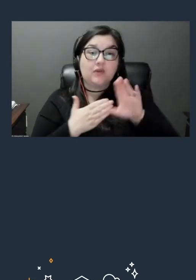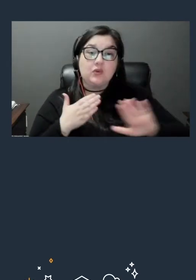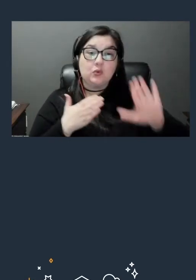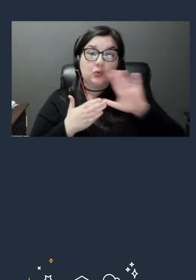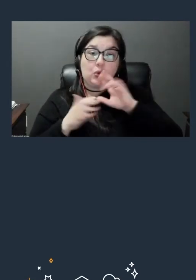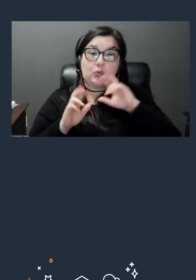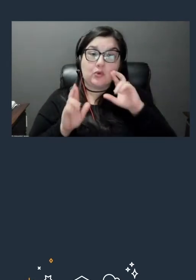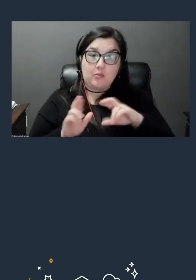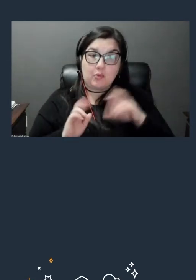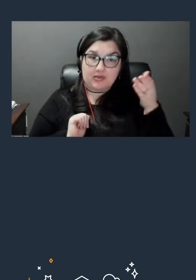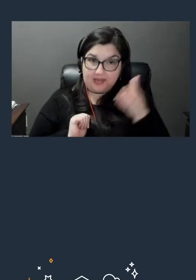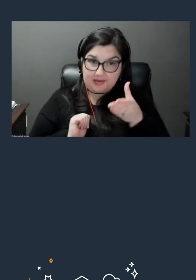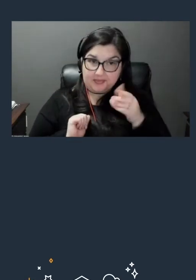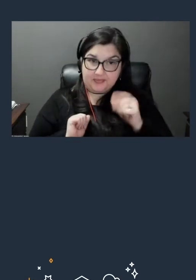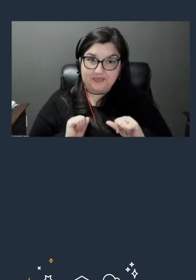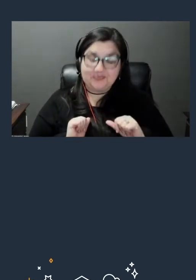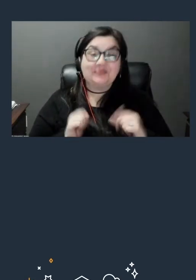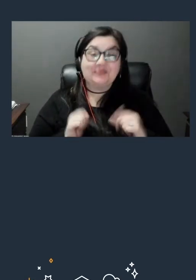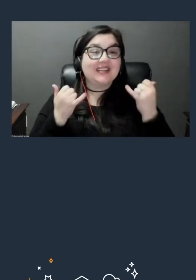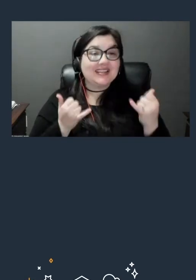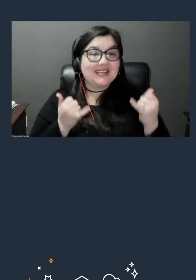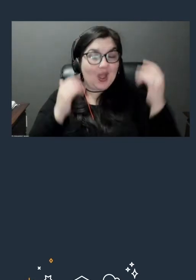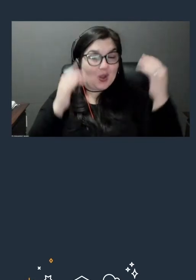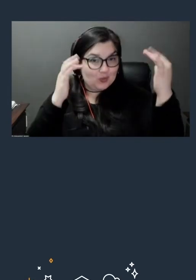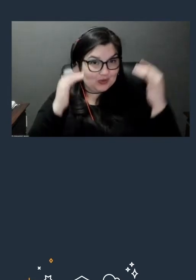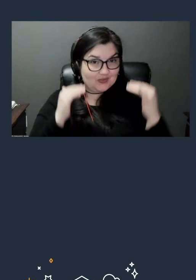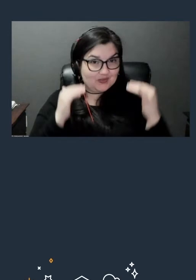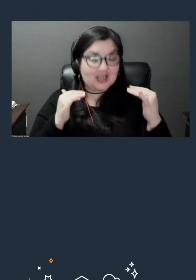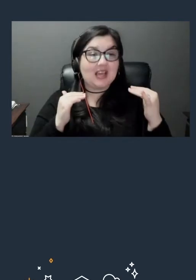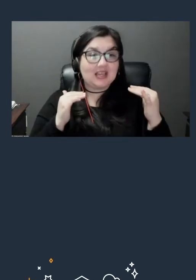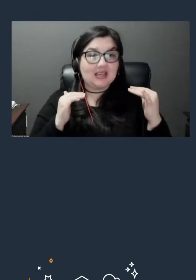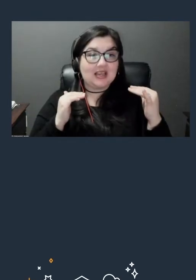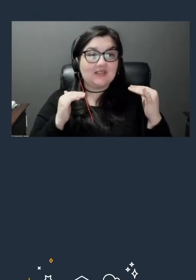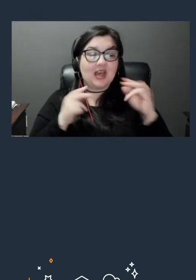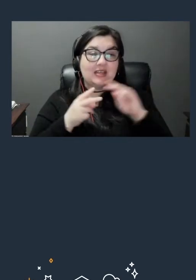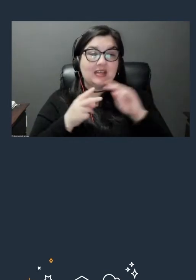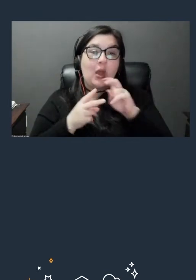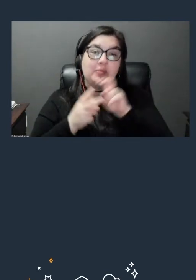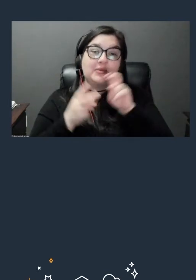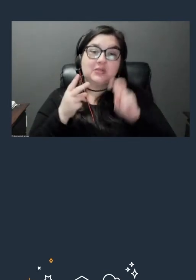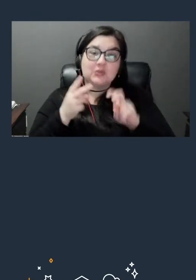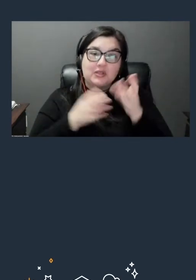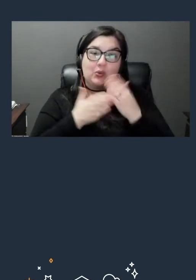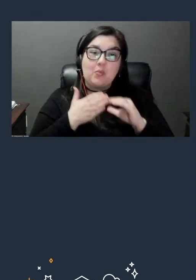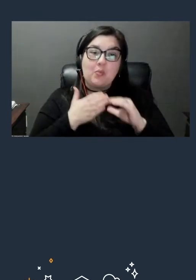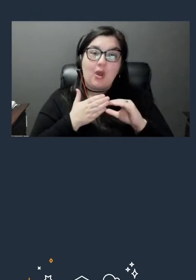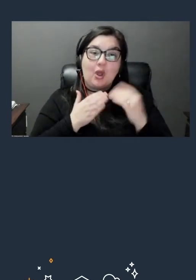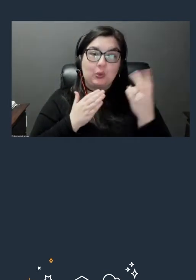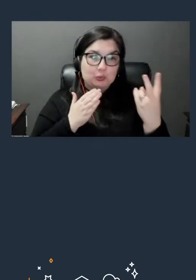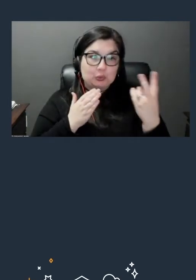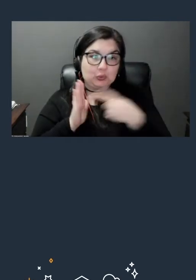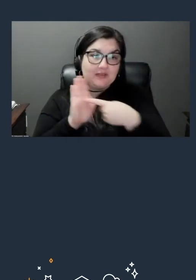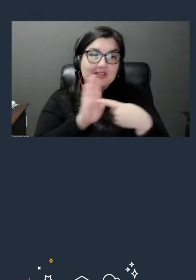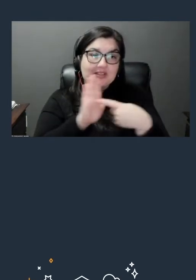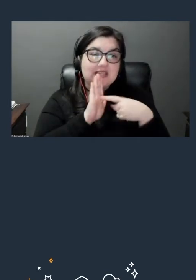Okay, now, moving on, I'm gonna switch to part two of the demo. And for that, I'm gonna select multi-region access point